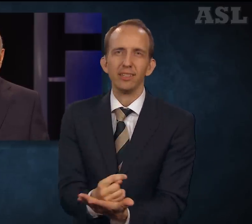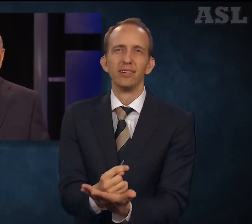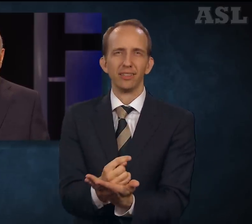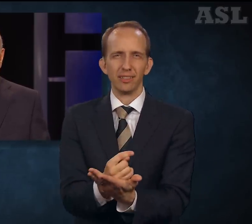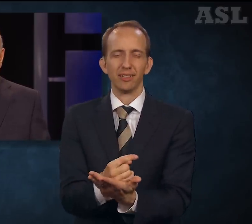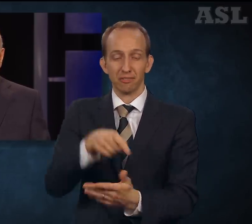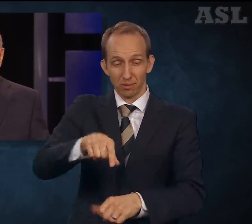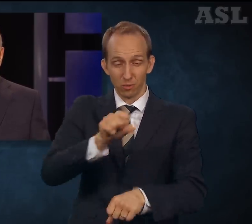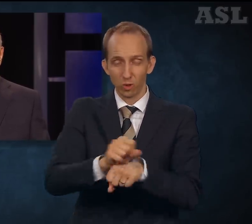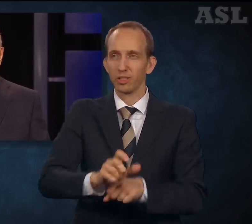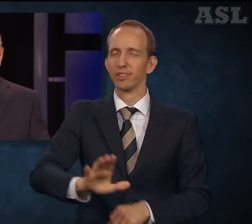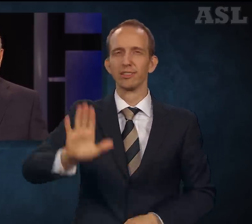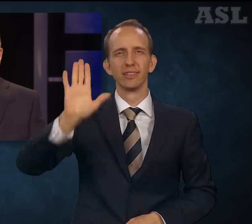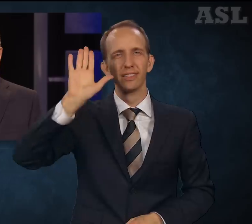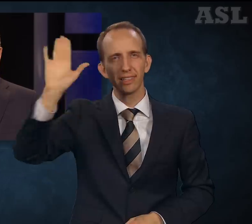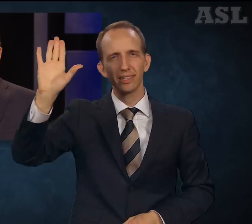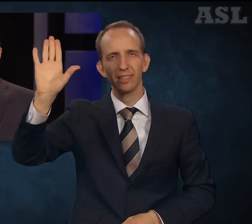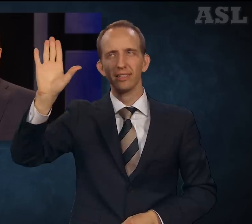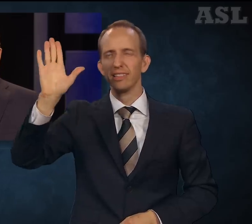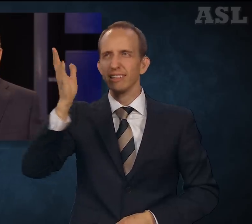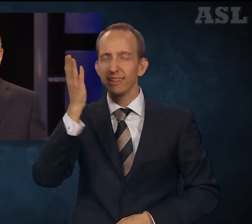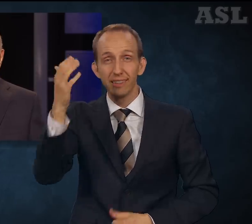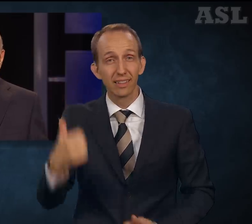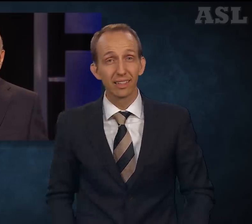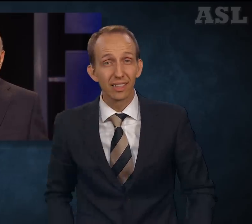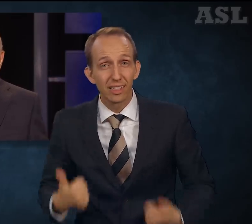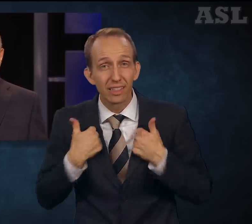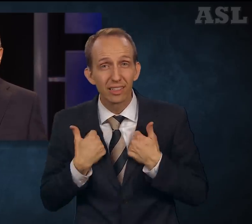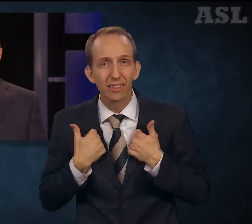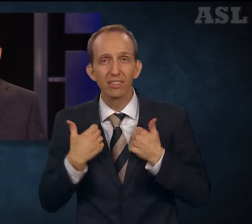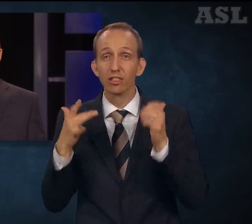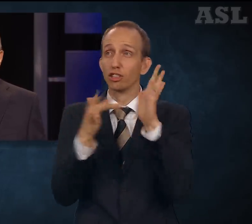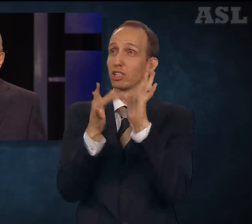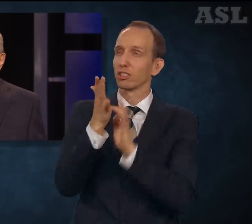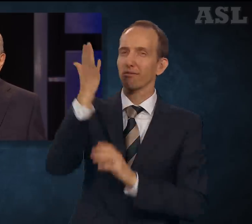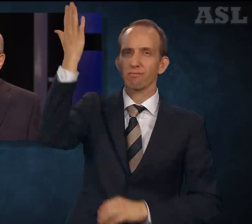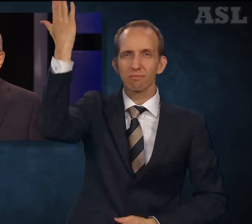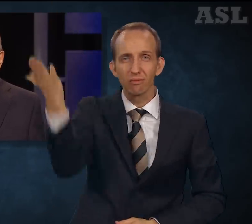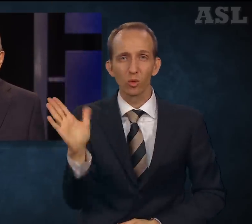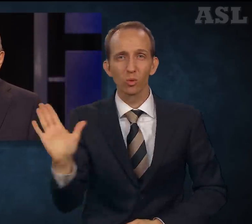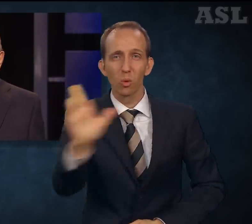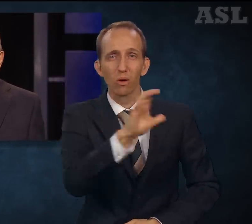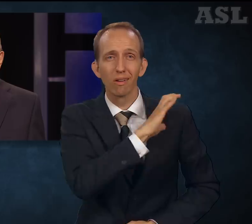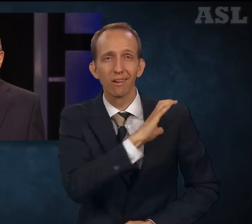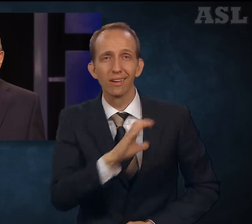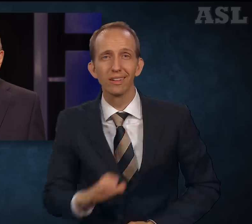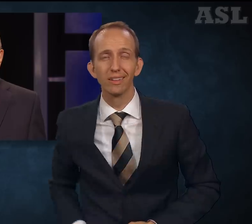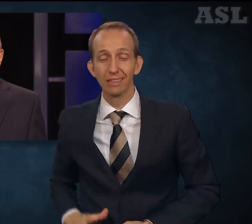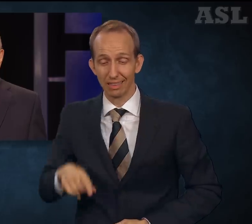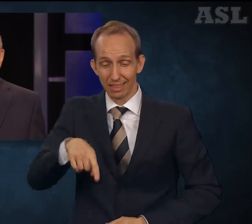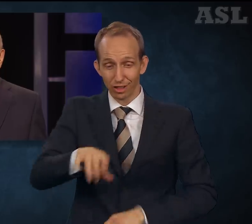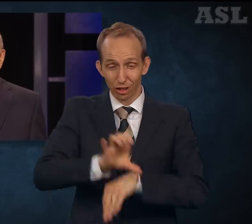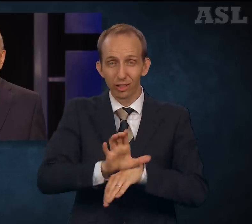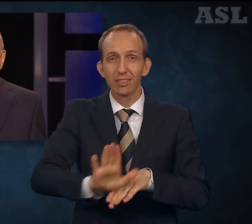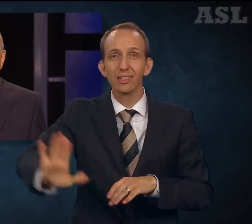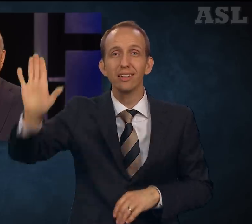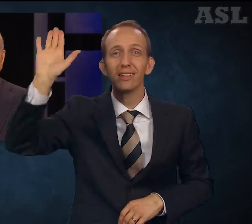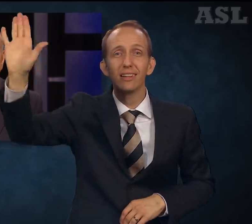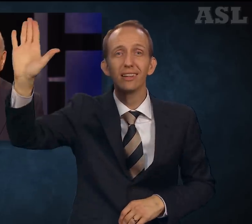YOU! FROM THE DEPTHS OF MY SOUL, I OF